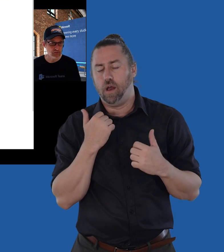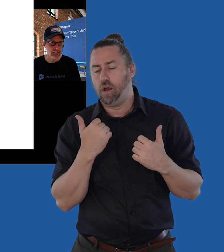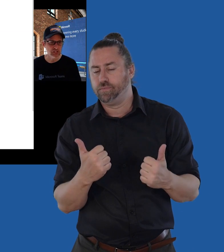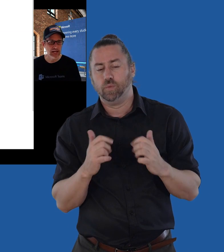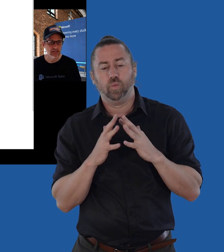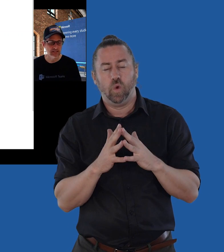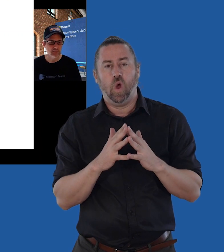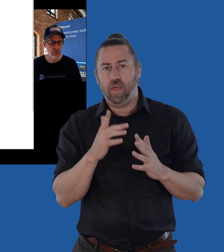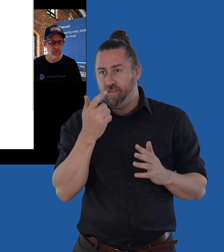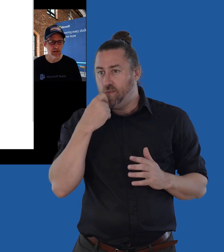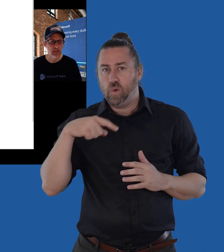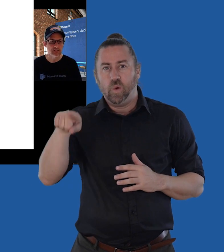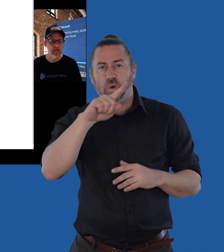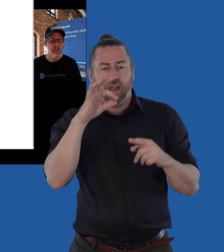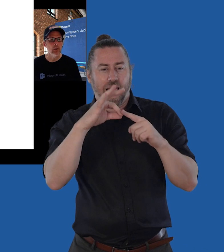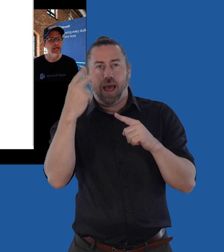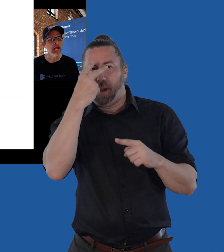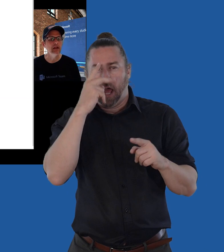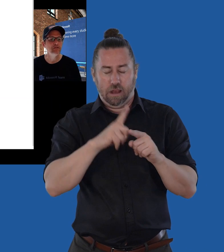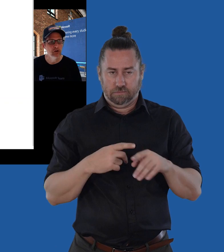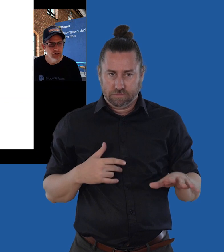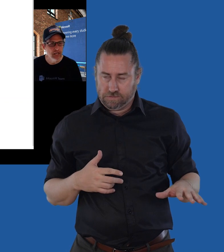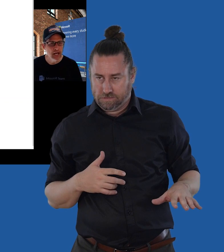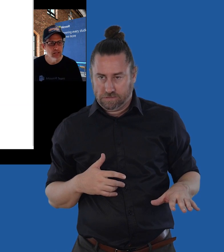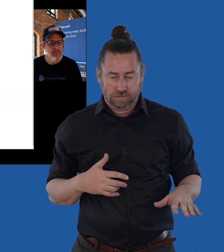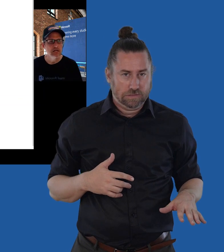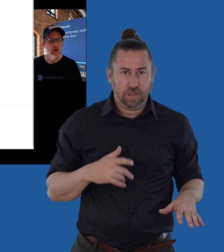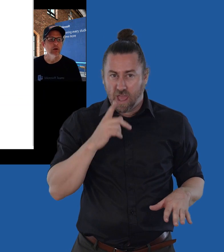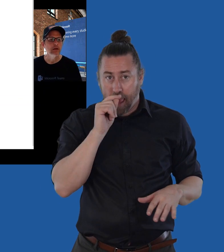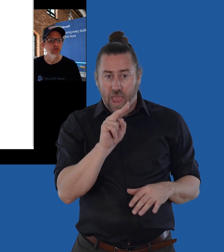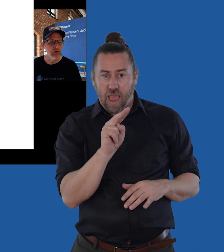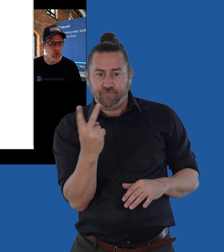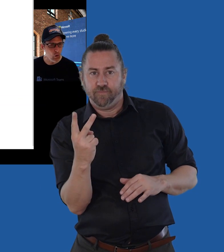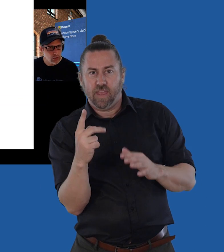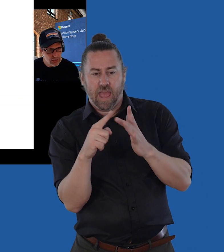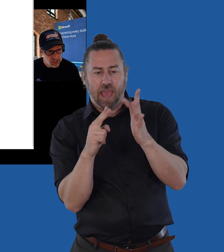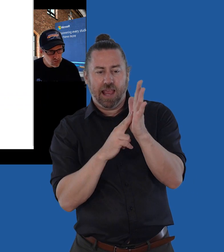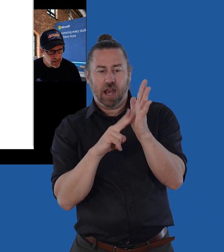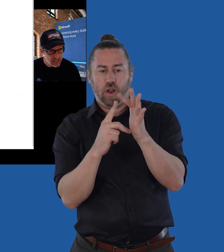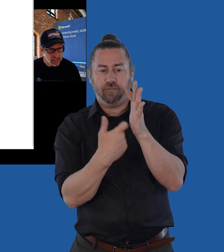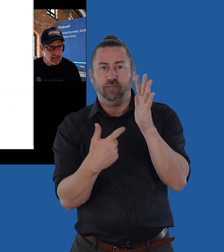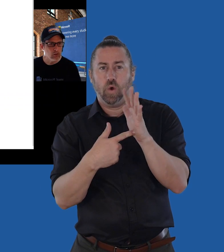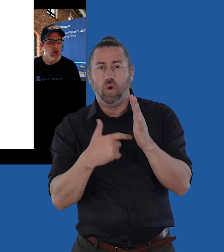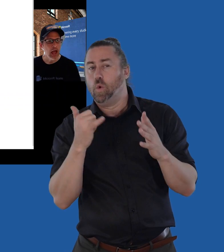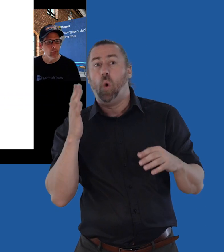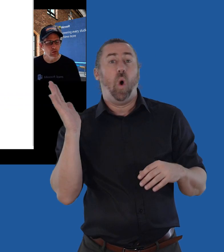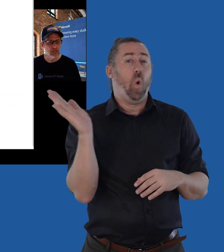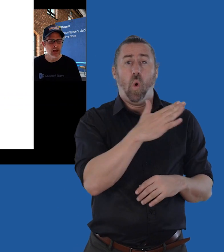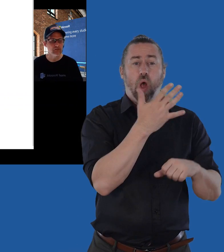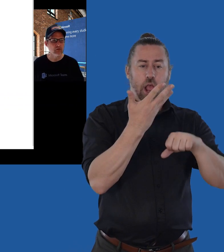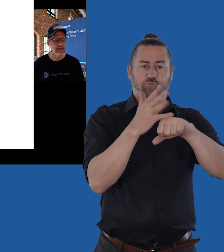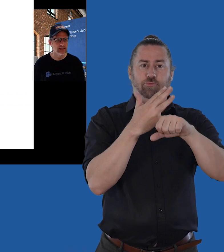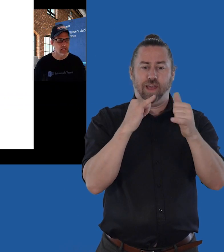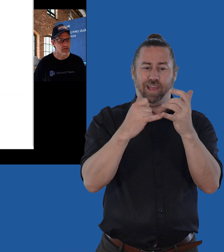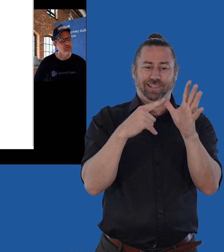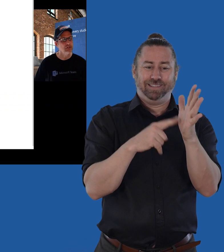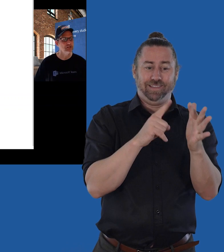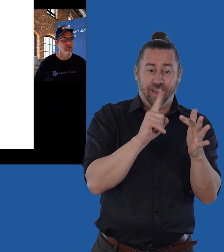differentiating some sort of colors. So, we can invert the colors, we can turn it all into grayscale, and we can also have grayscale inverted.